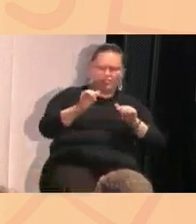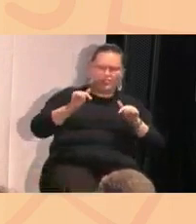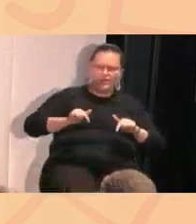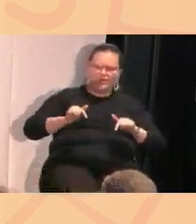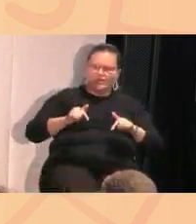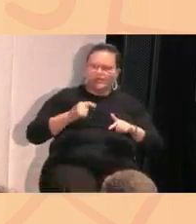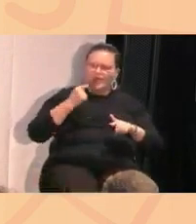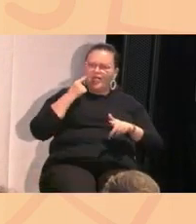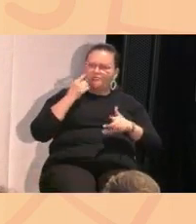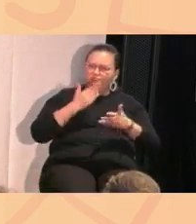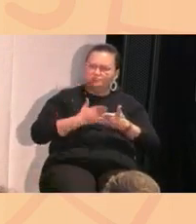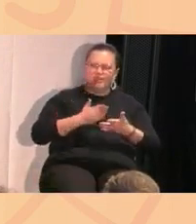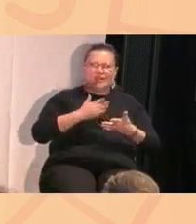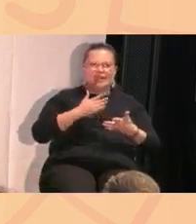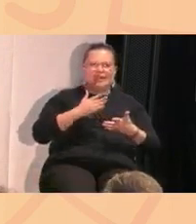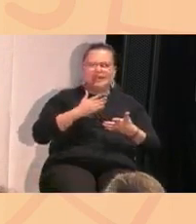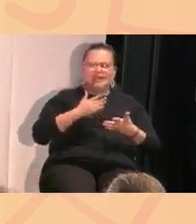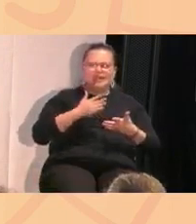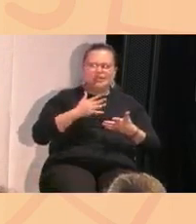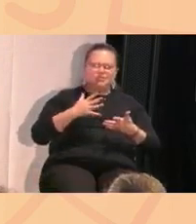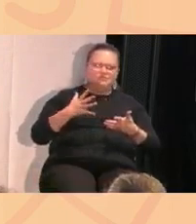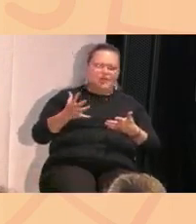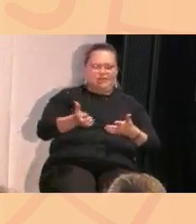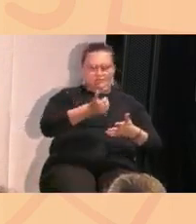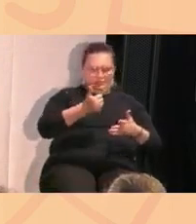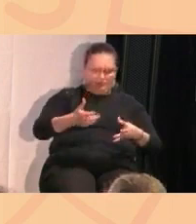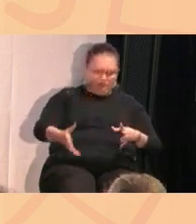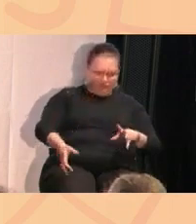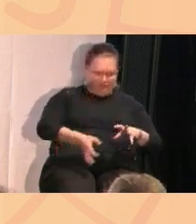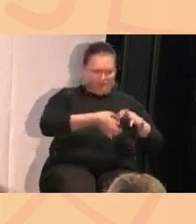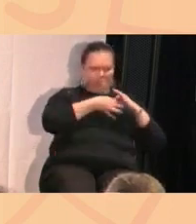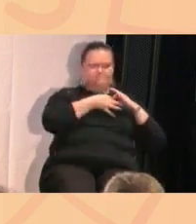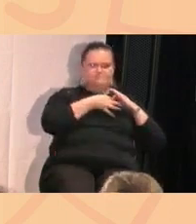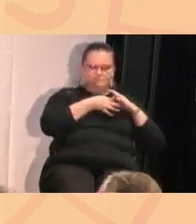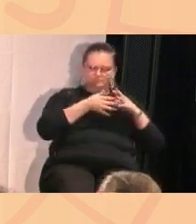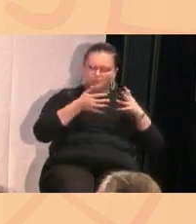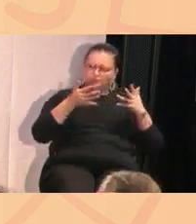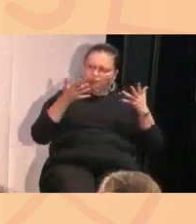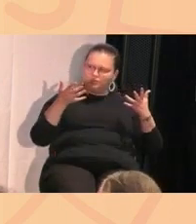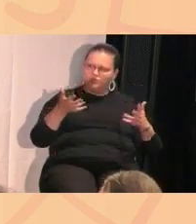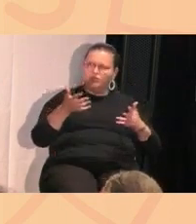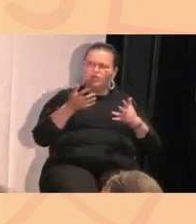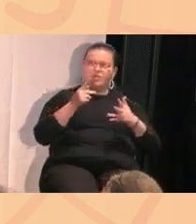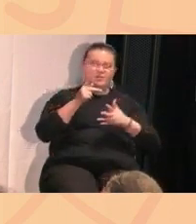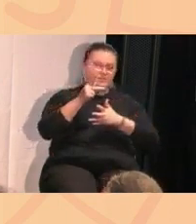to Tasmania and you find out these kinds of histories that are on the ground there,